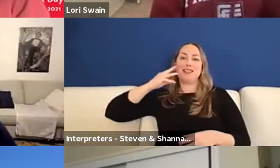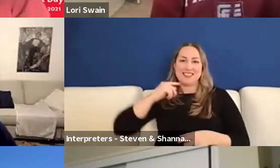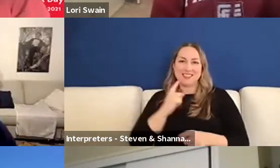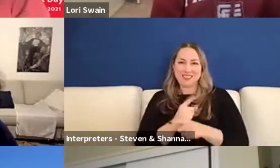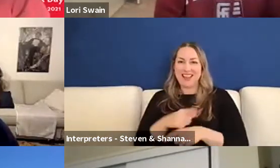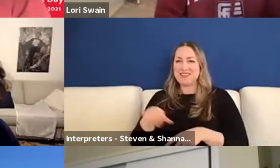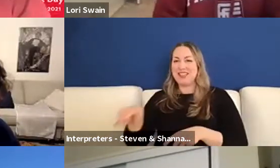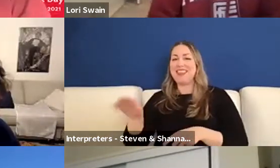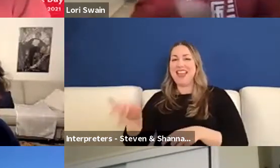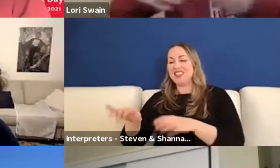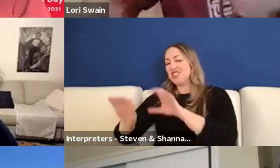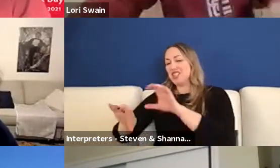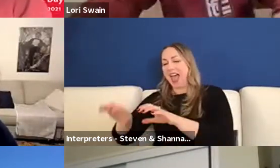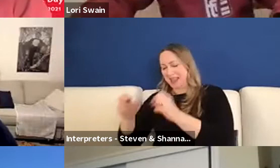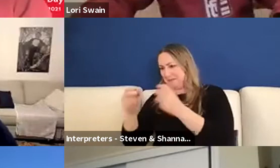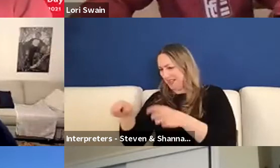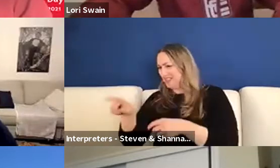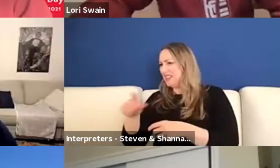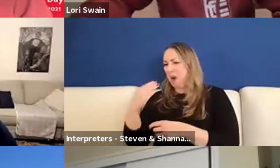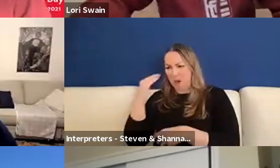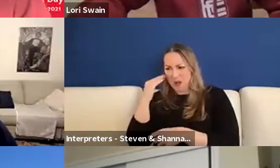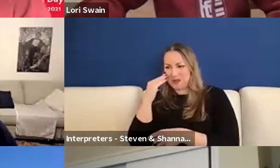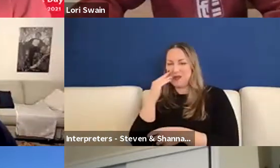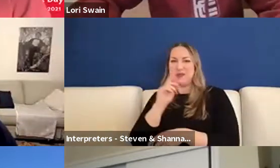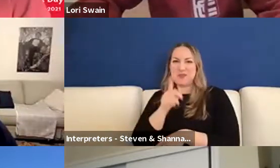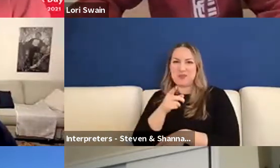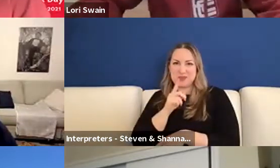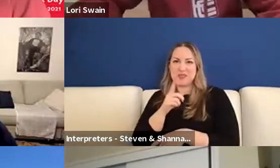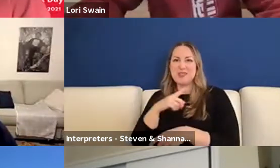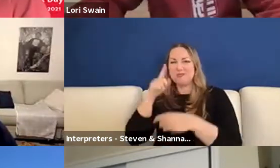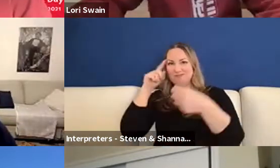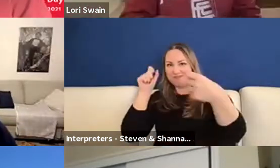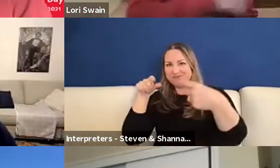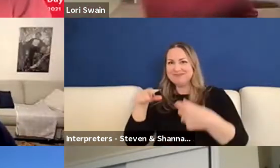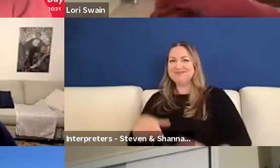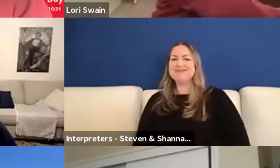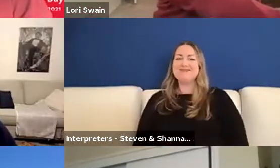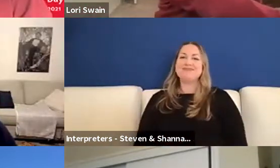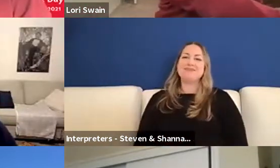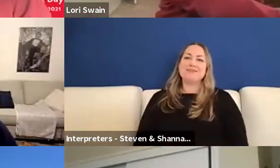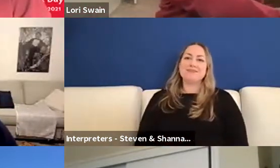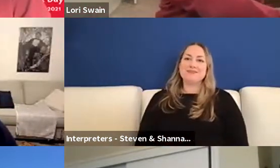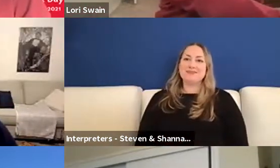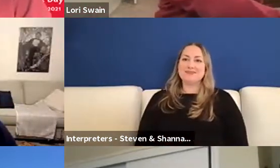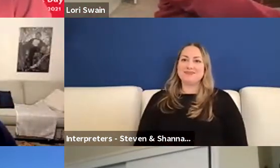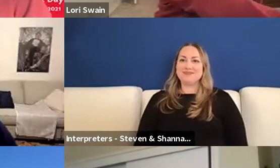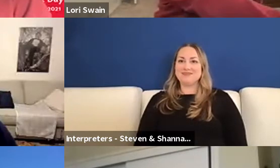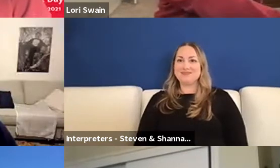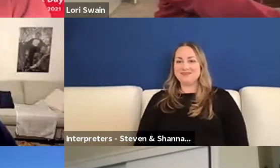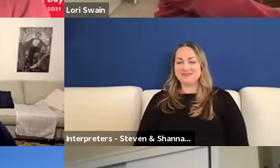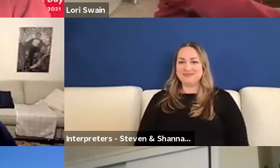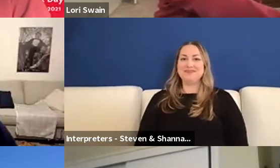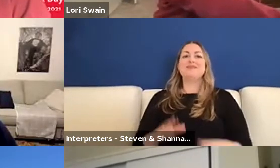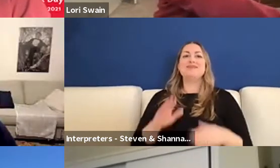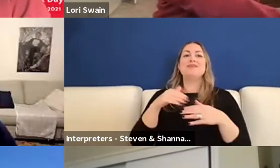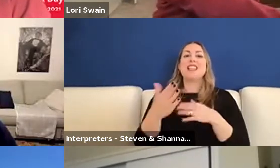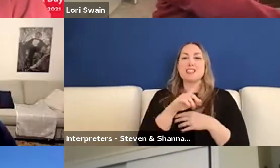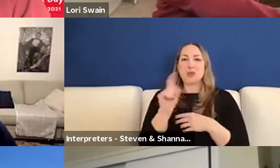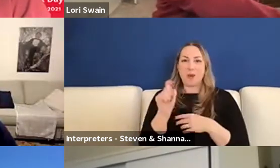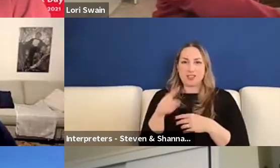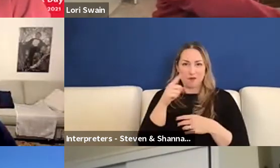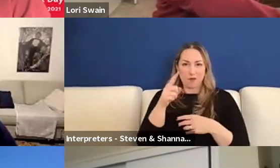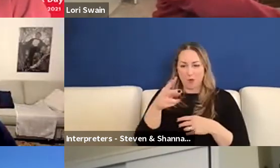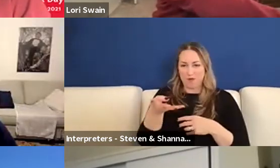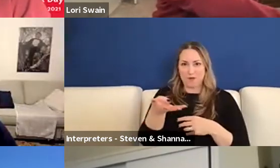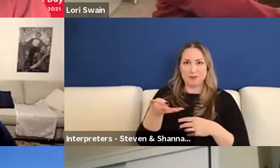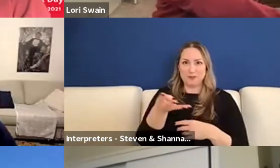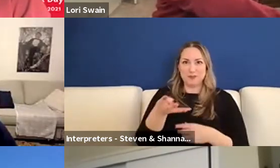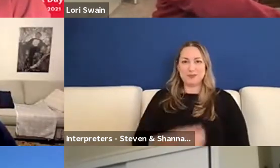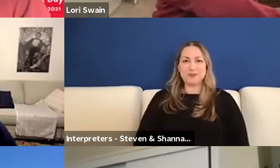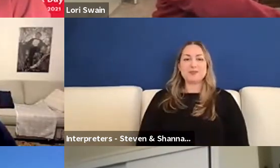thumbs up in your chat. And we'll know that you related to everybody today. Okay, next question for the group. How does Guided